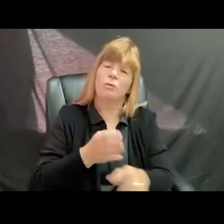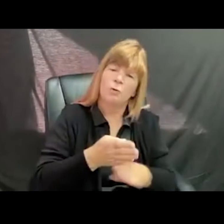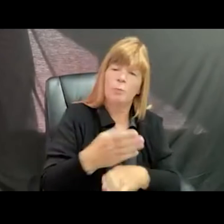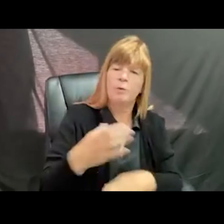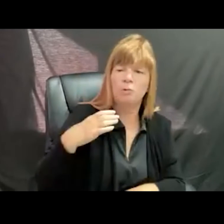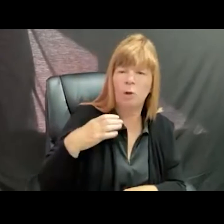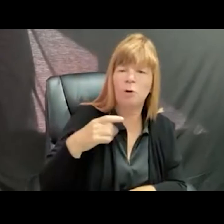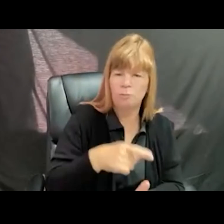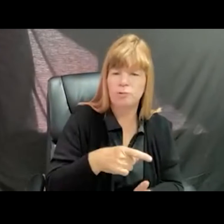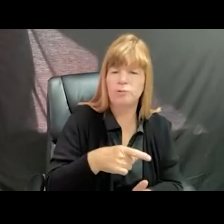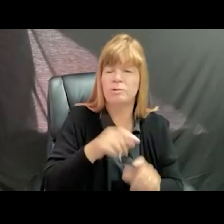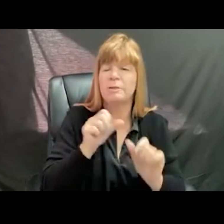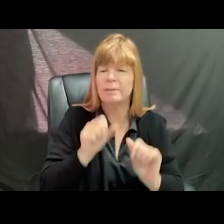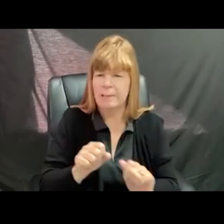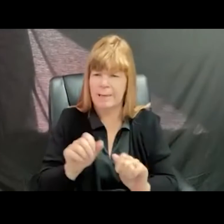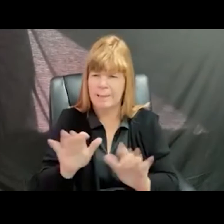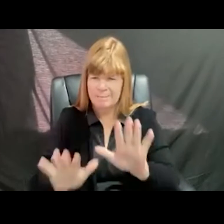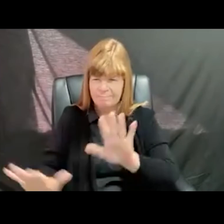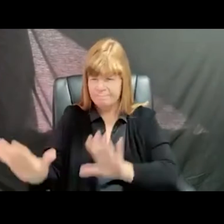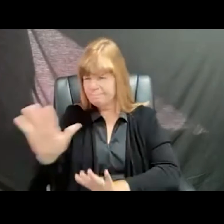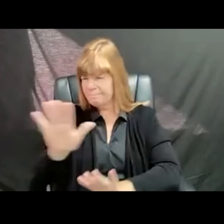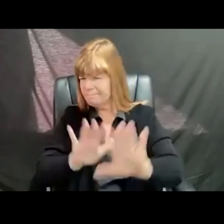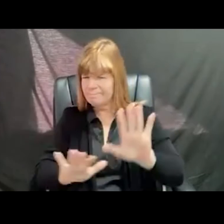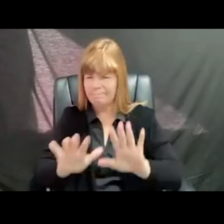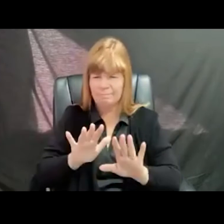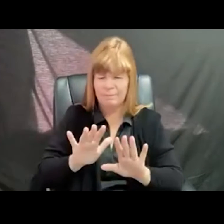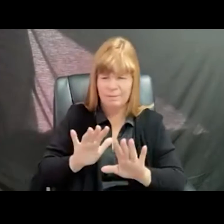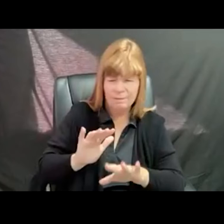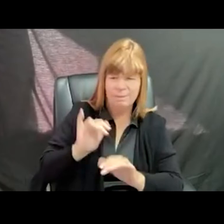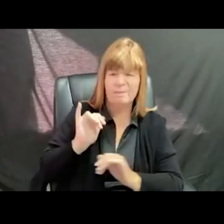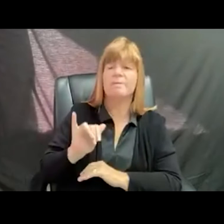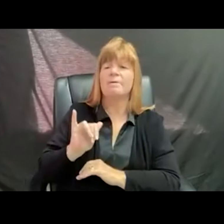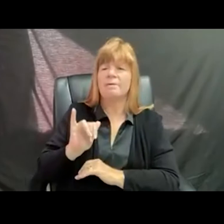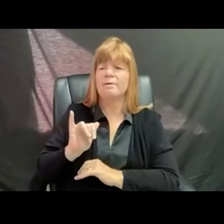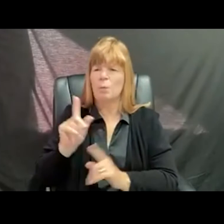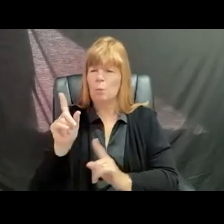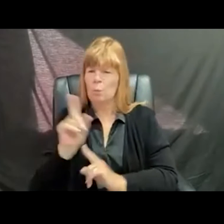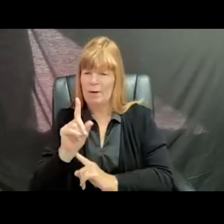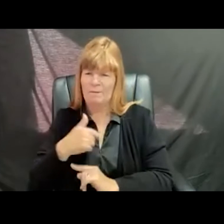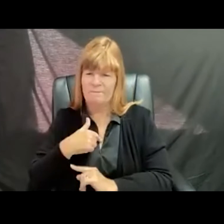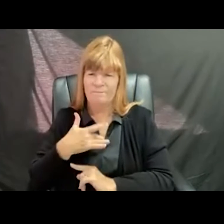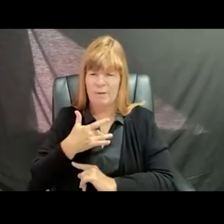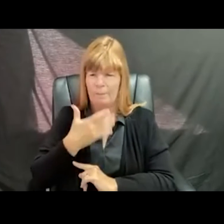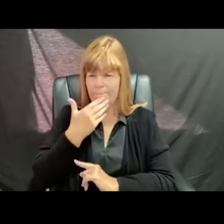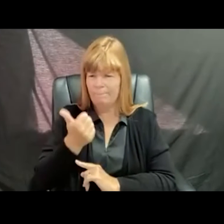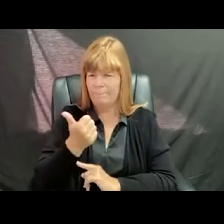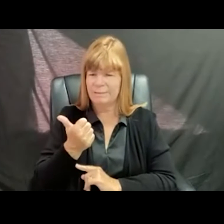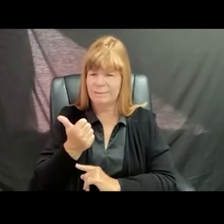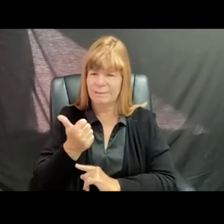can kind of pattern what services that they feel are best suited for the individual student